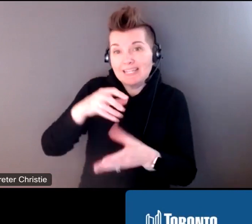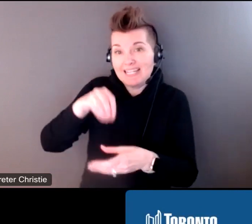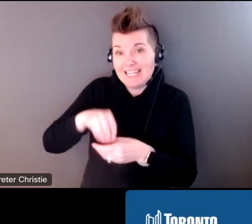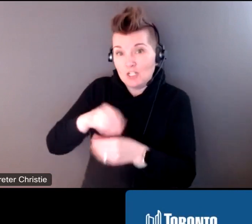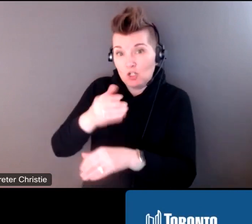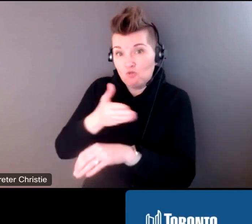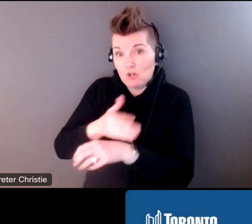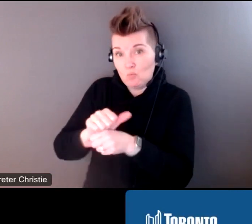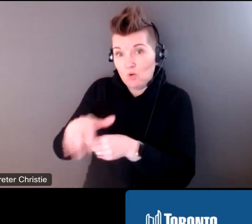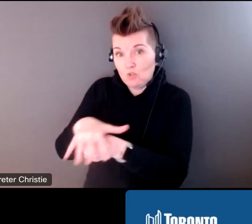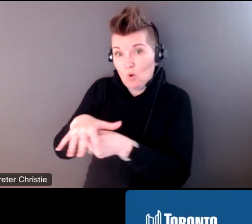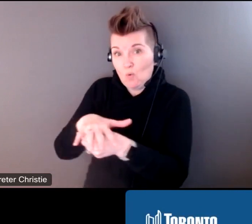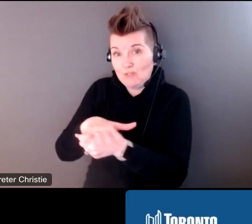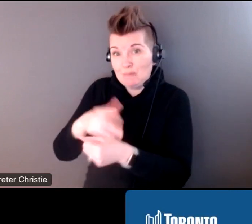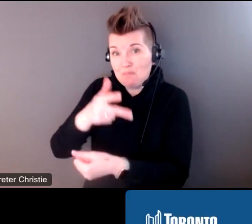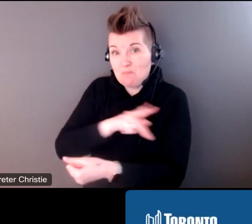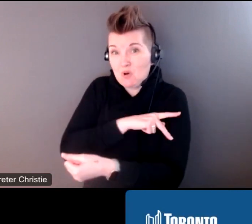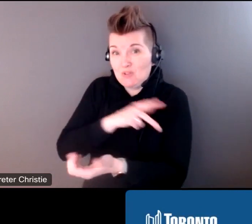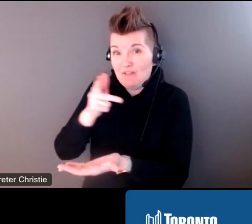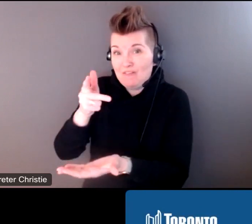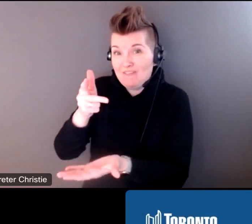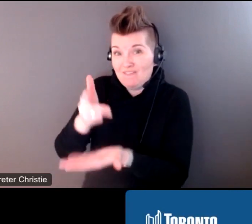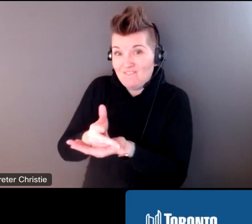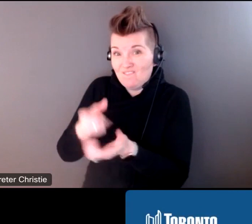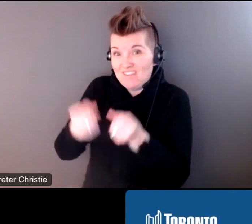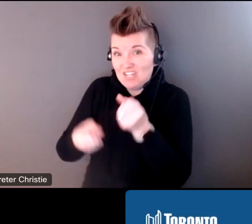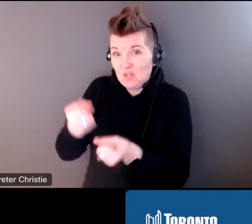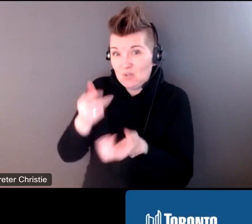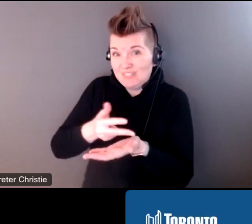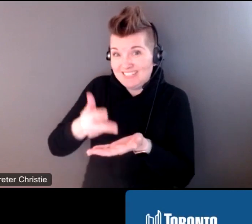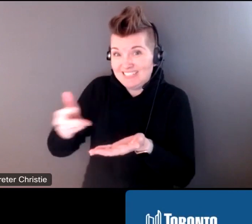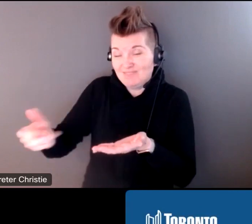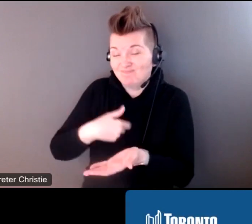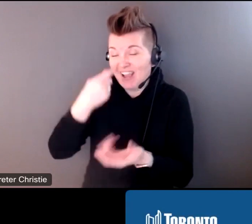I agree with you 100% and we have been working on tightening up contract language to ensure